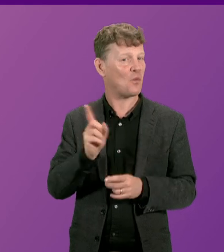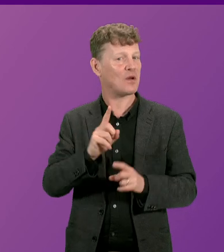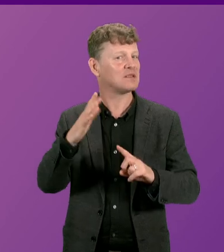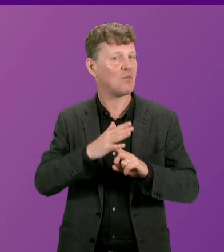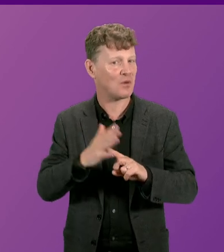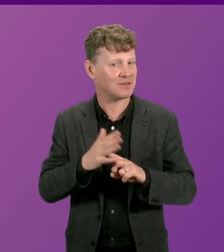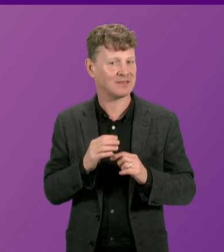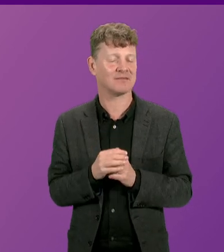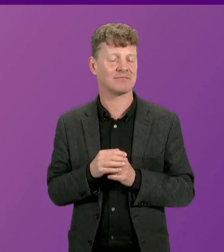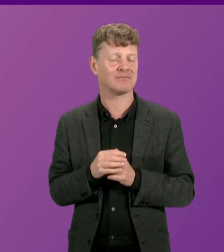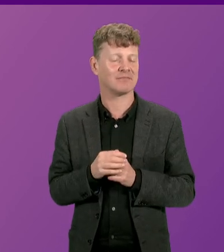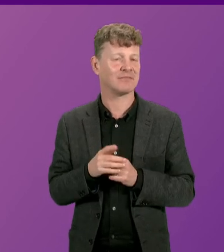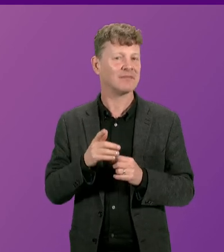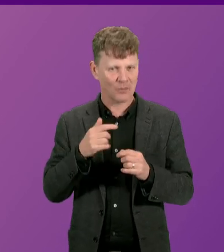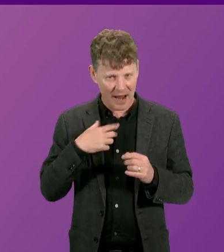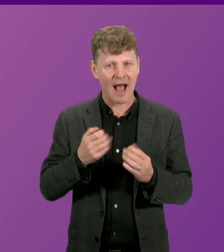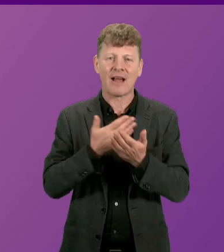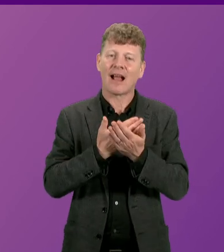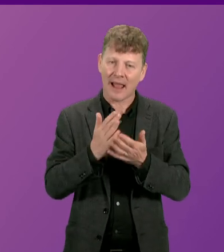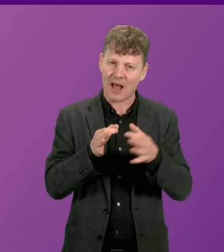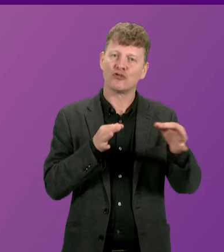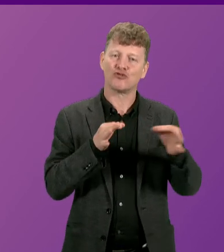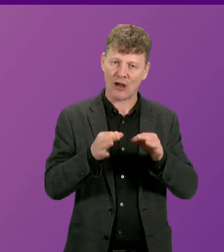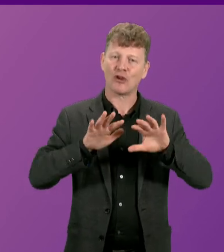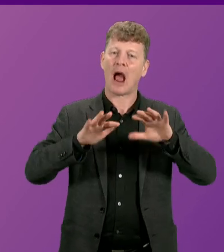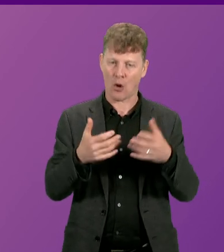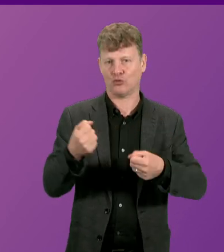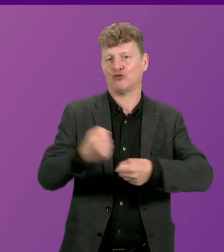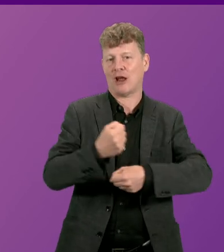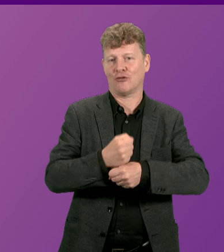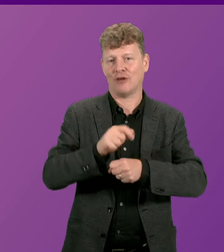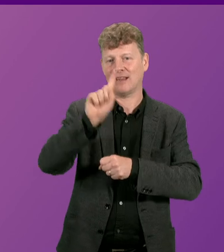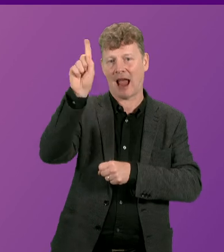we have a very clear strategy for the generation of electricity in our country. The Government